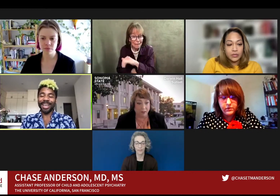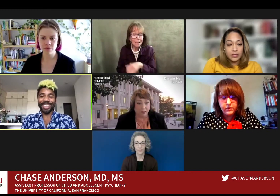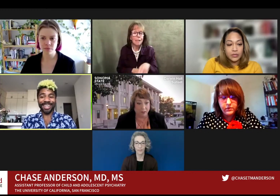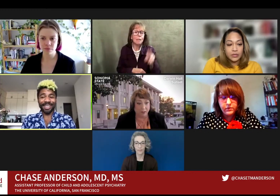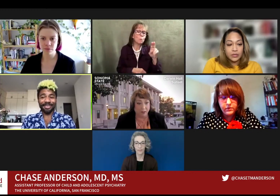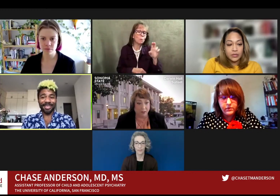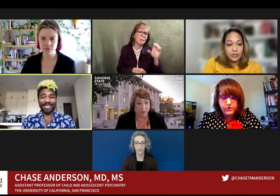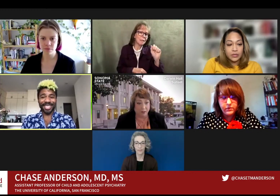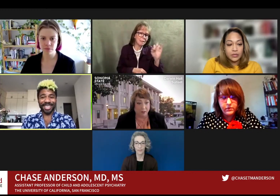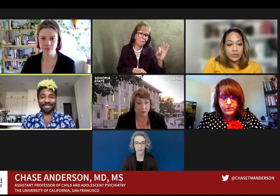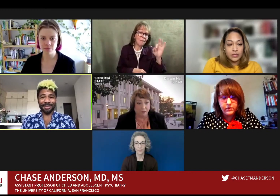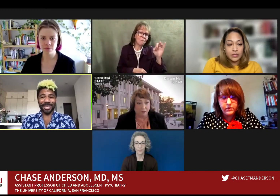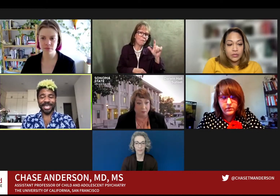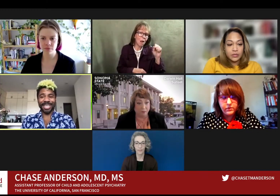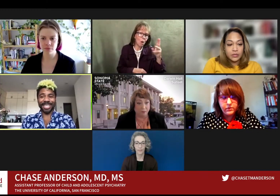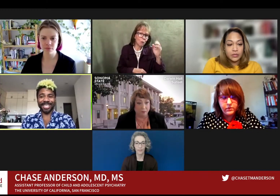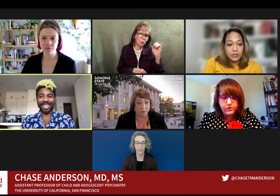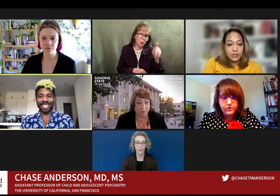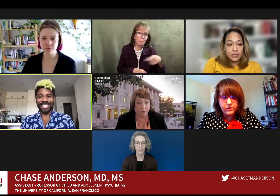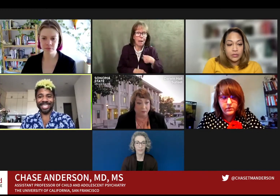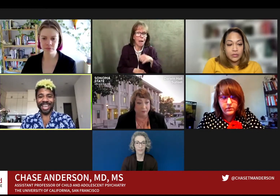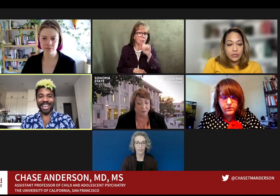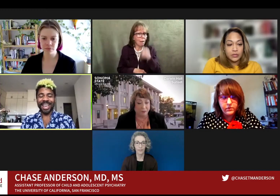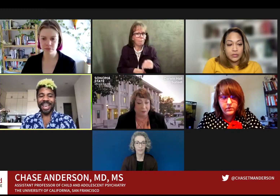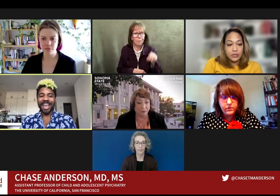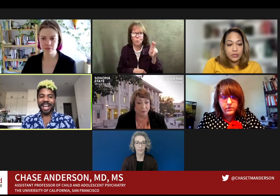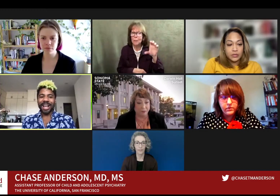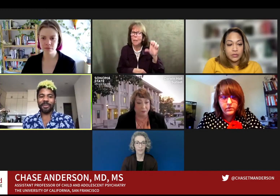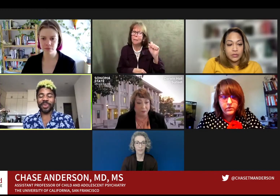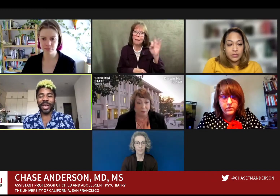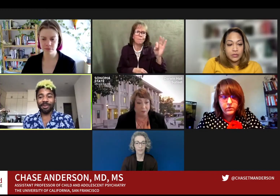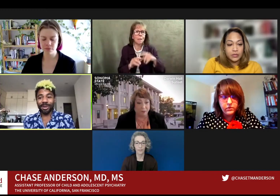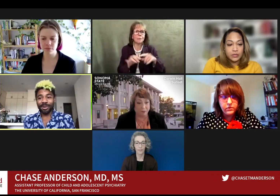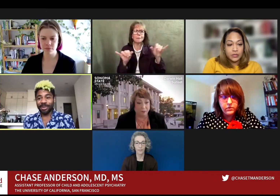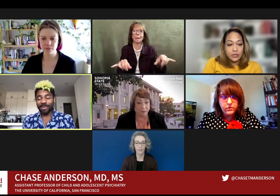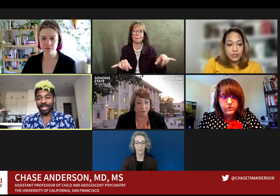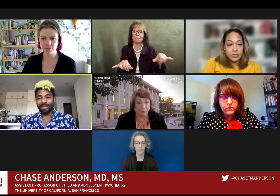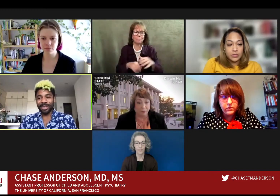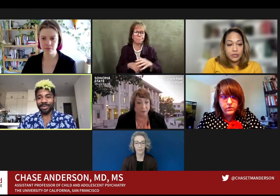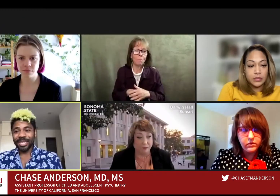And then I loved UCSF so much that I decided to stay. I work with mainly minoritized kids.